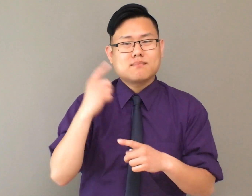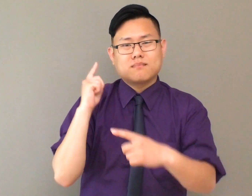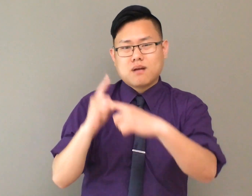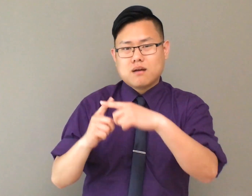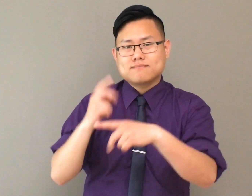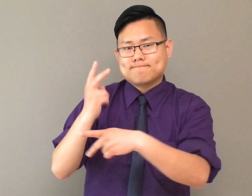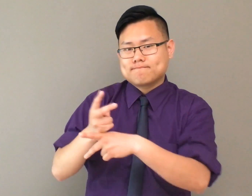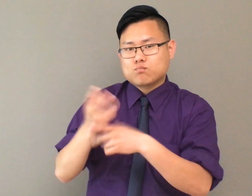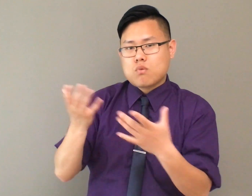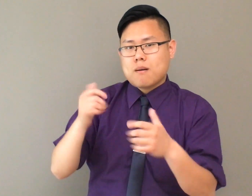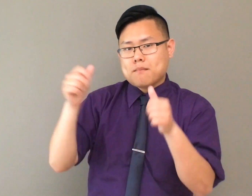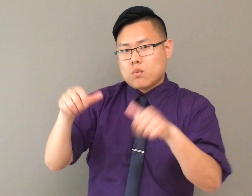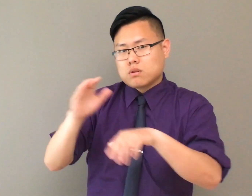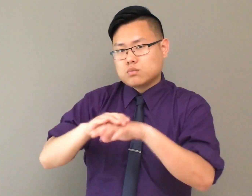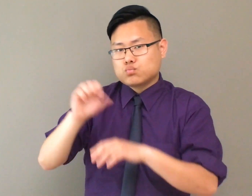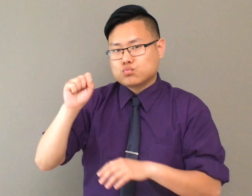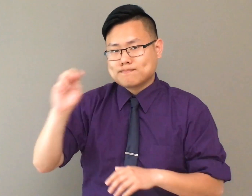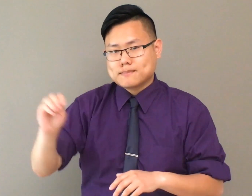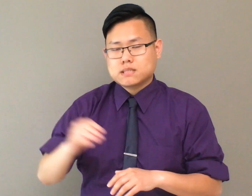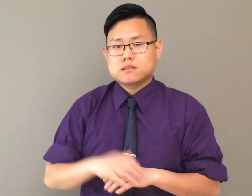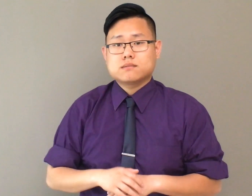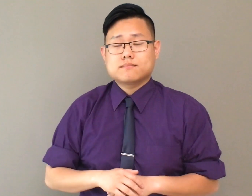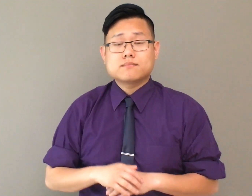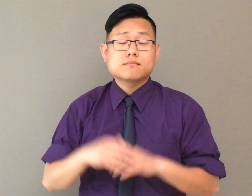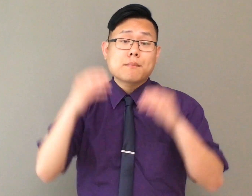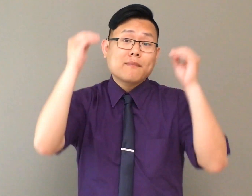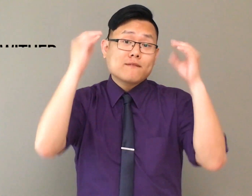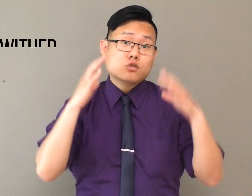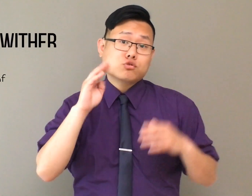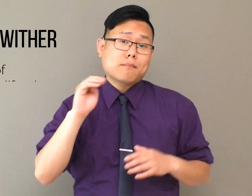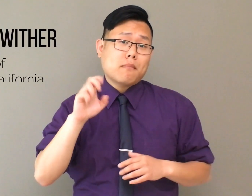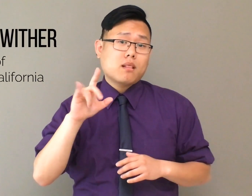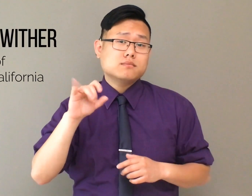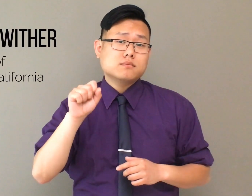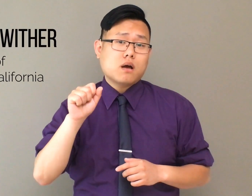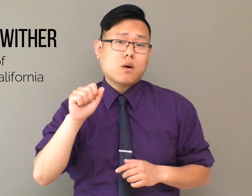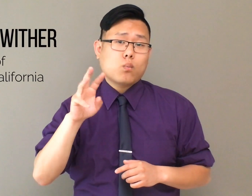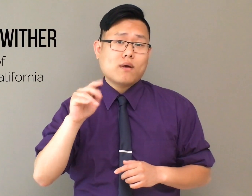closely monitors what she shares on social media to stay safe from her victimizer.